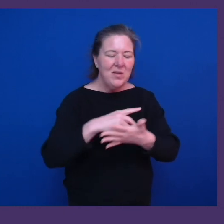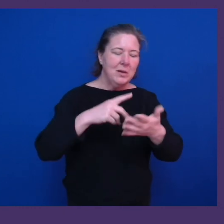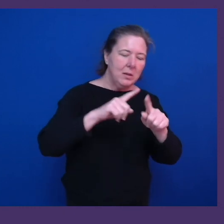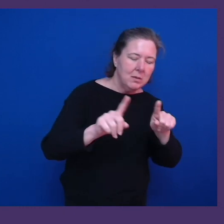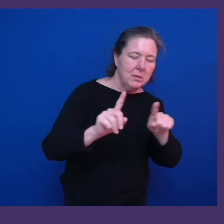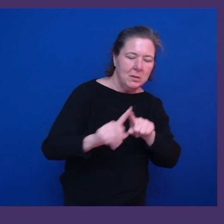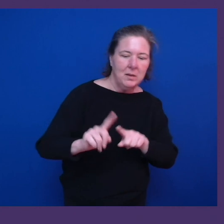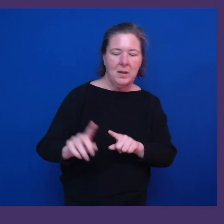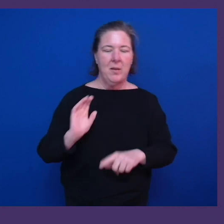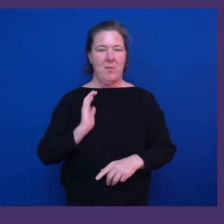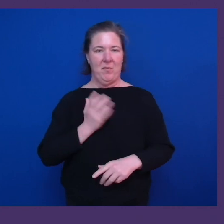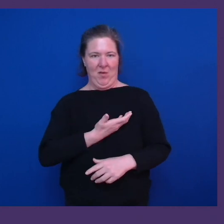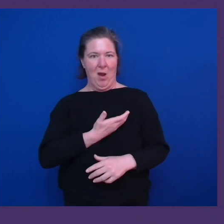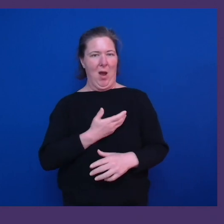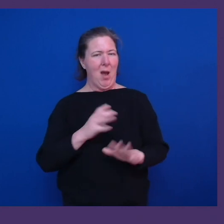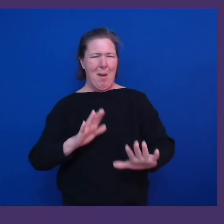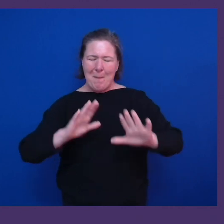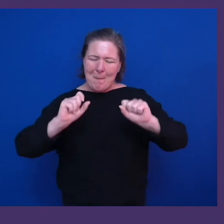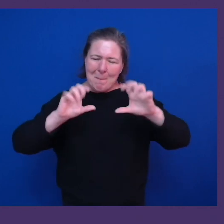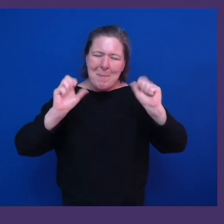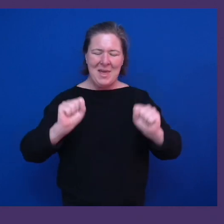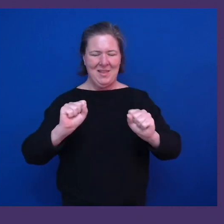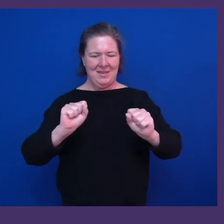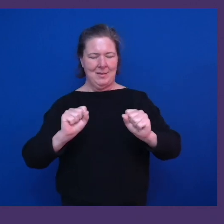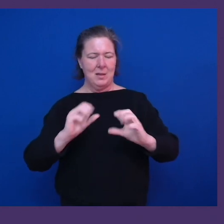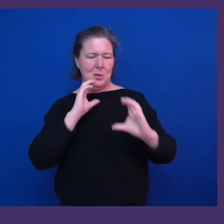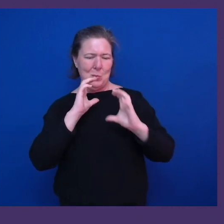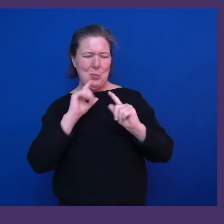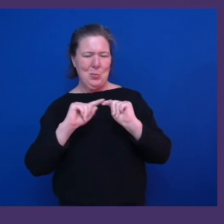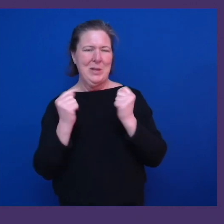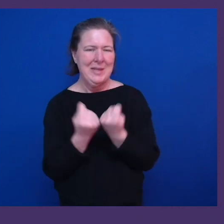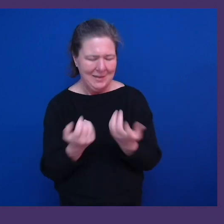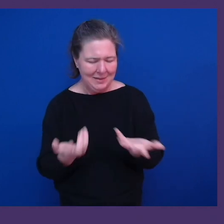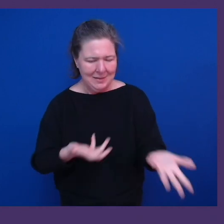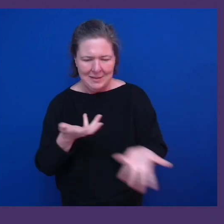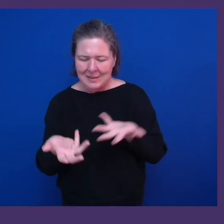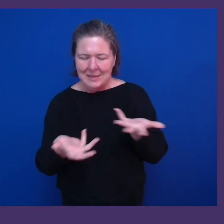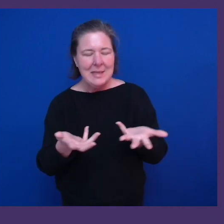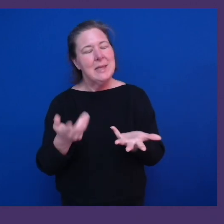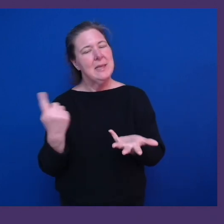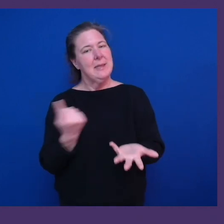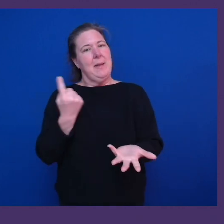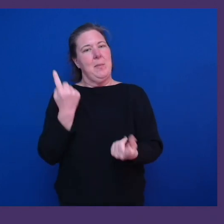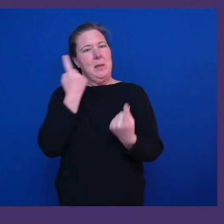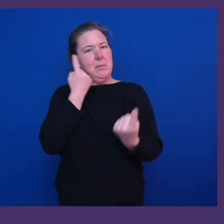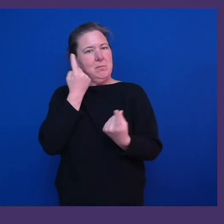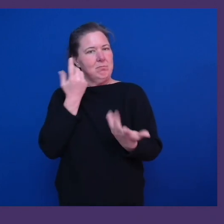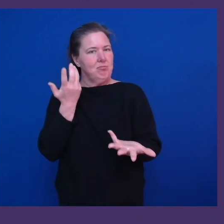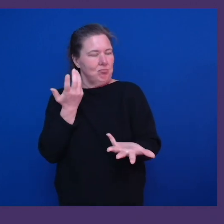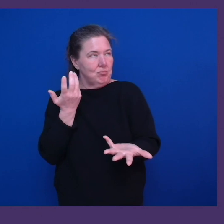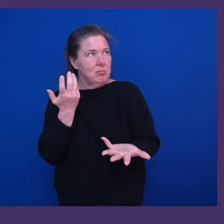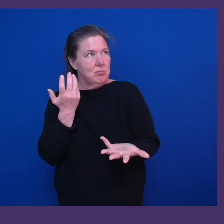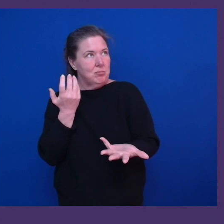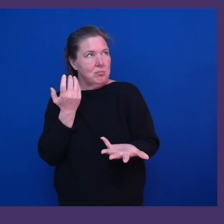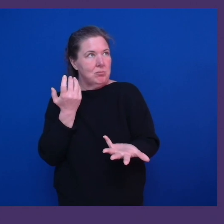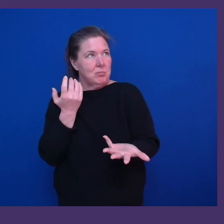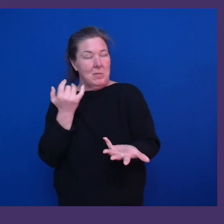And so, something to consider is that if you just point a generative AI tool at, you know,